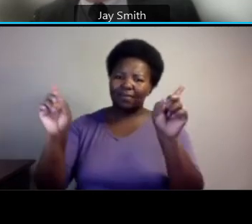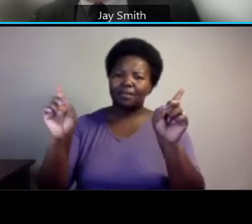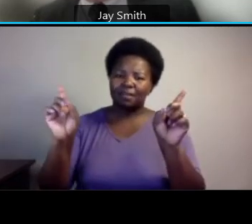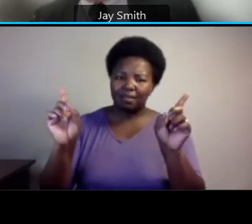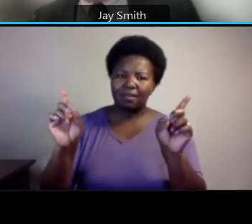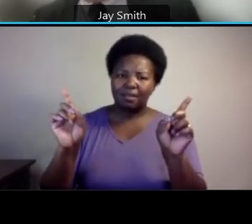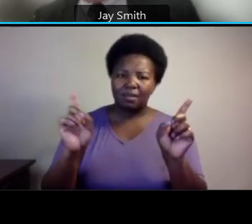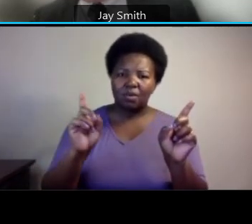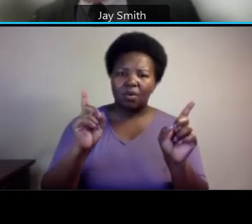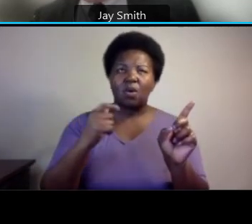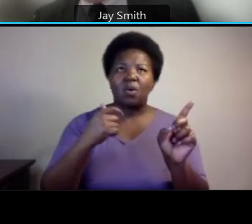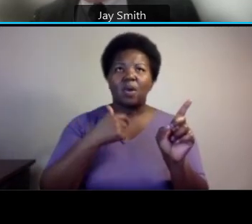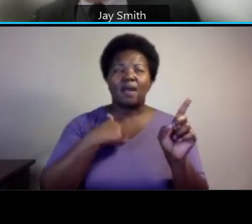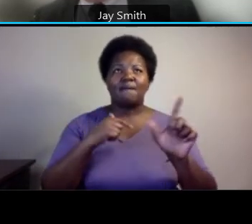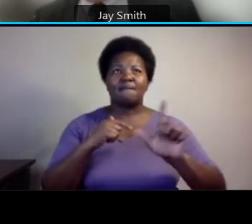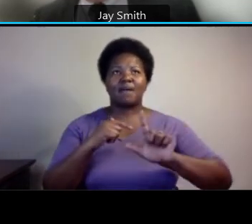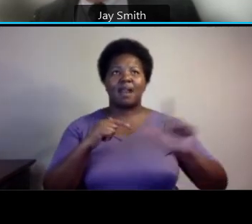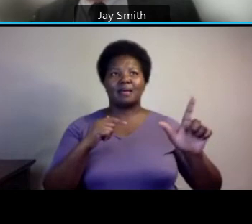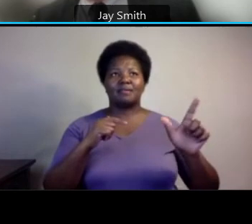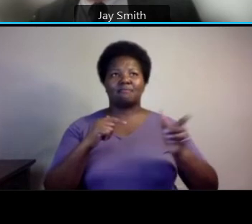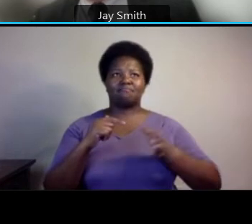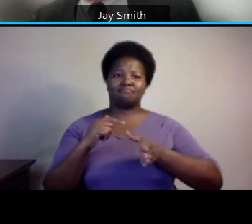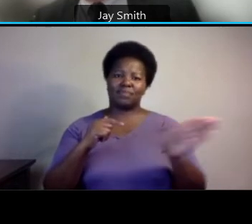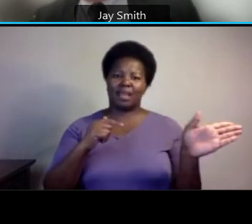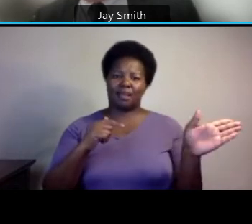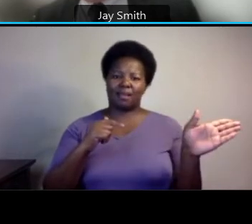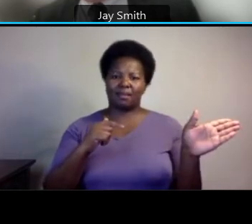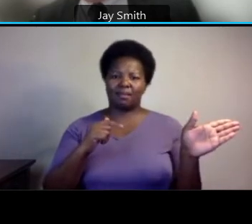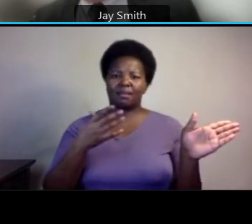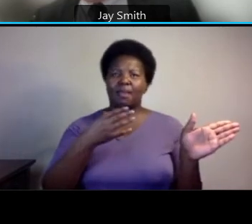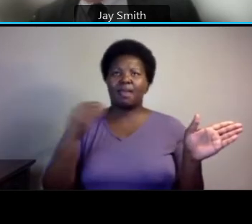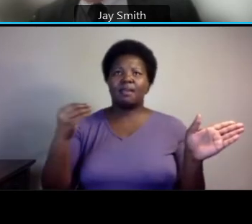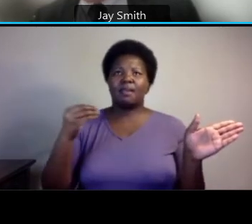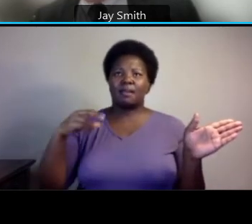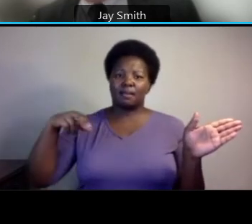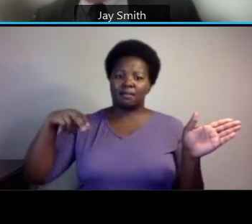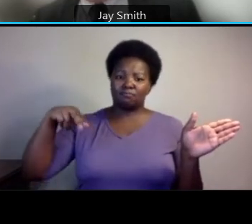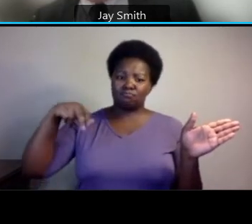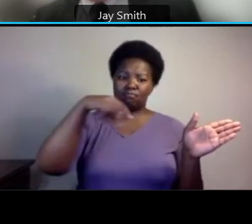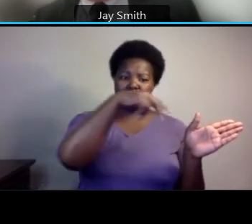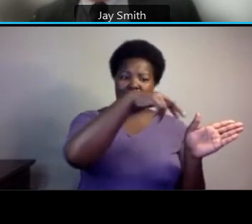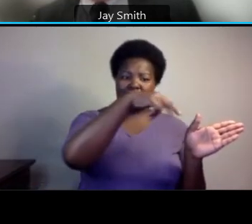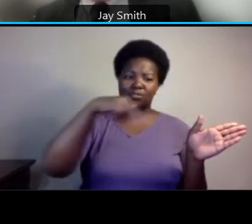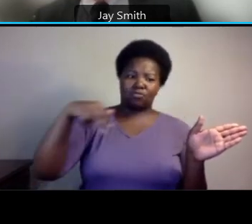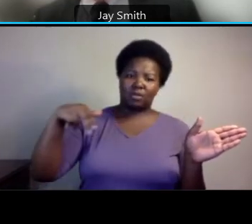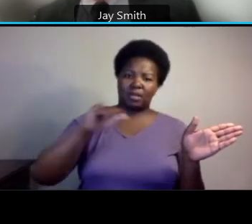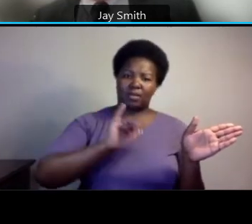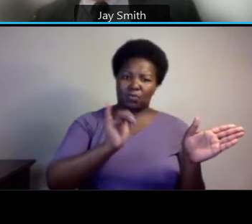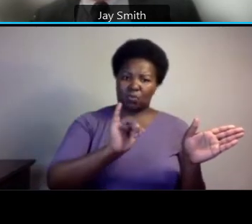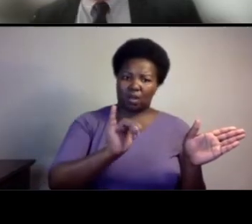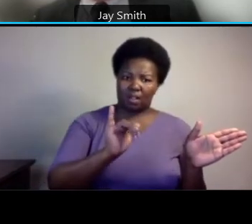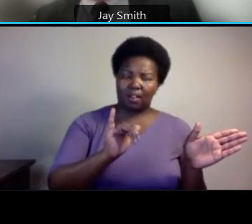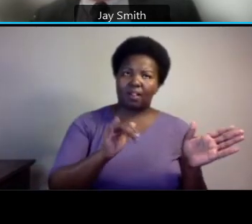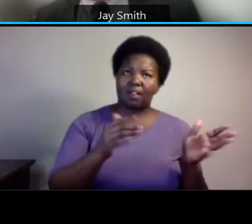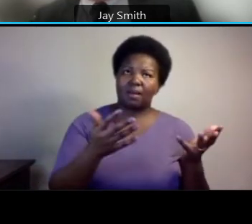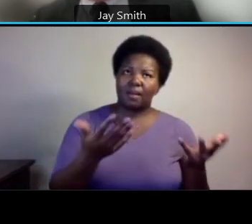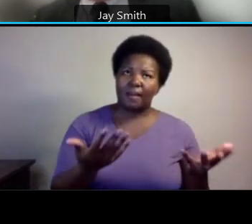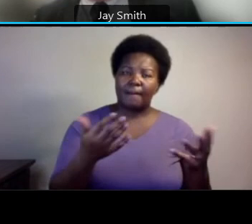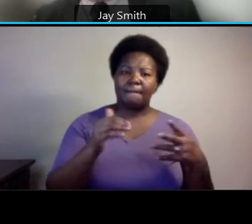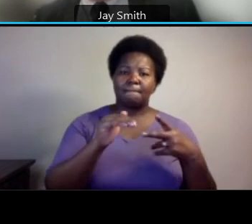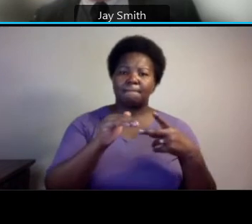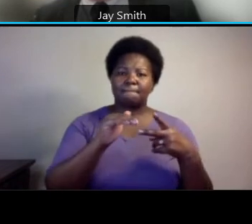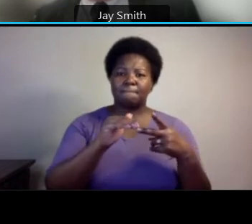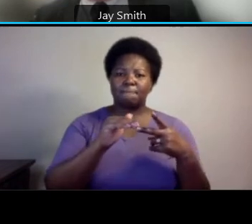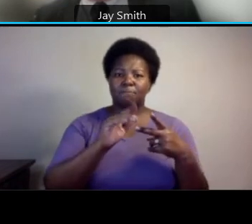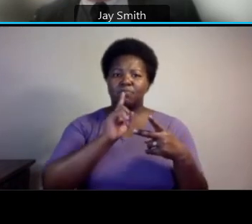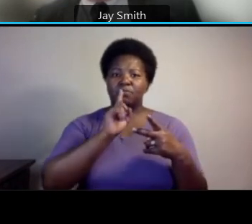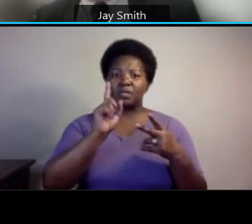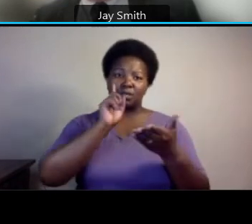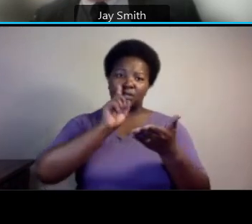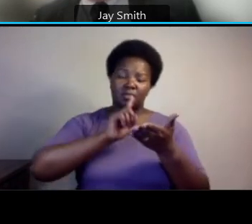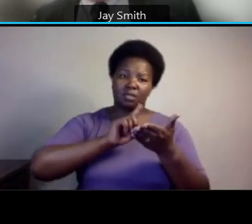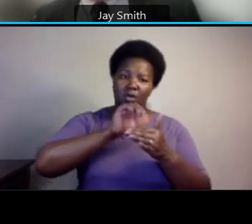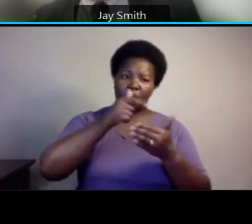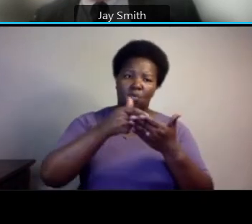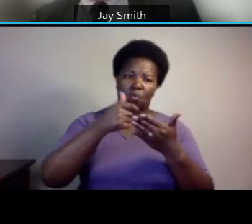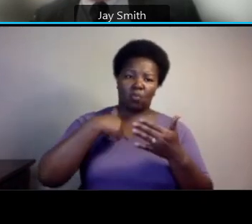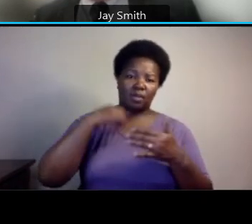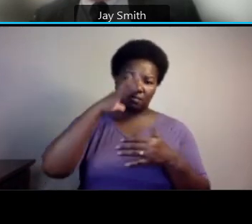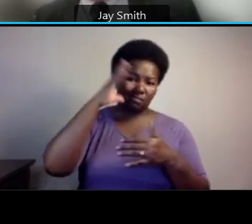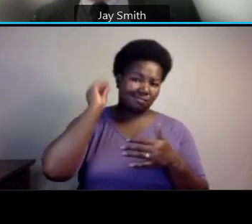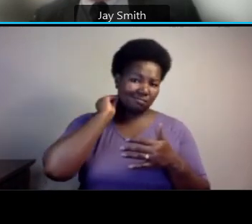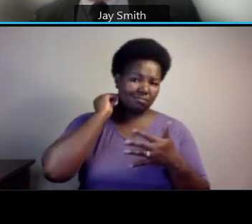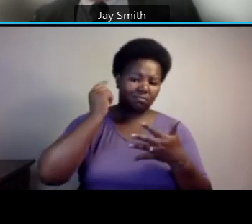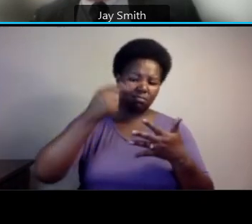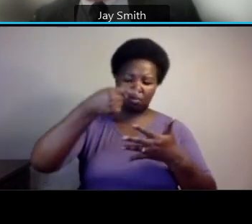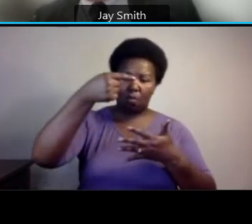turning lane we have a pedestrian phase so taking that all into account uh the the phase probably